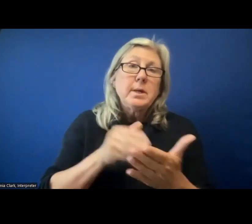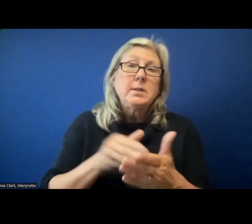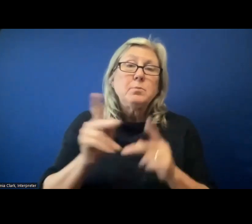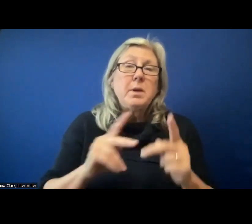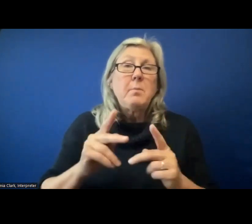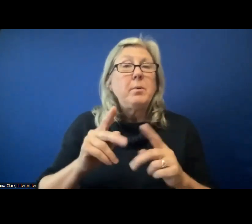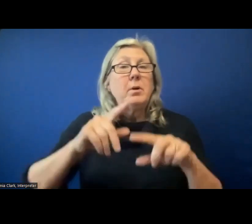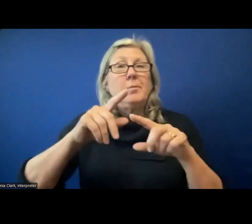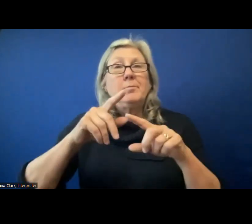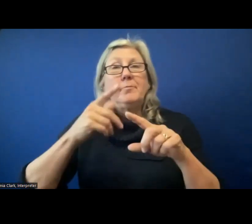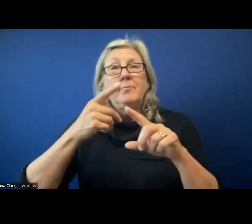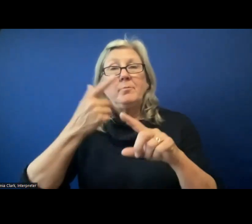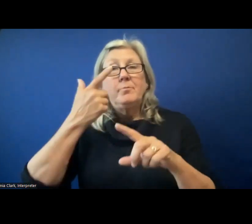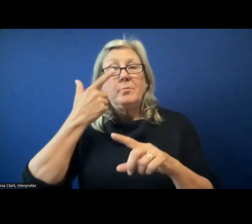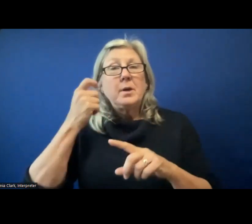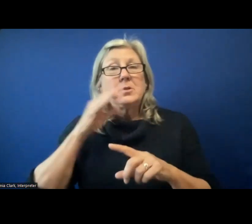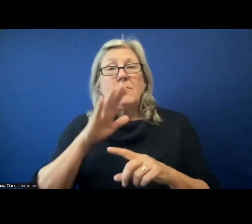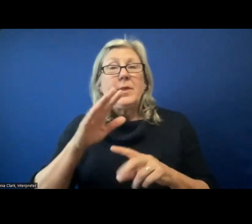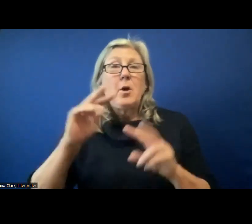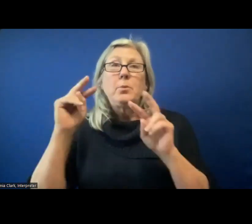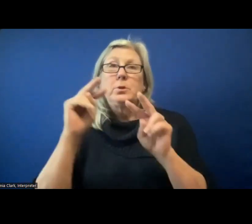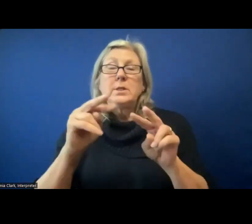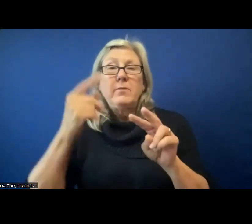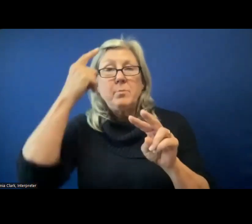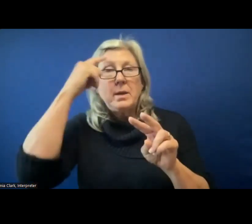states. One of my first experiences advocating on